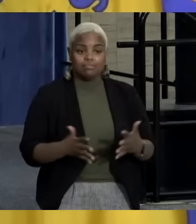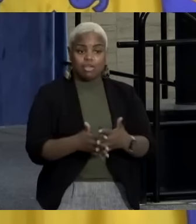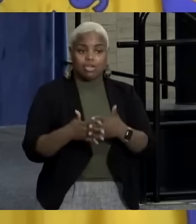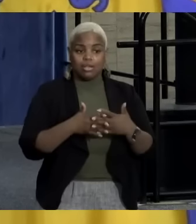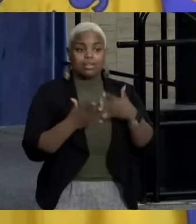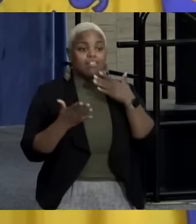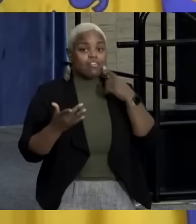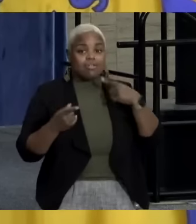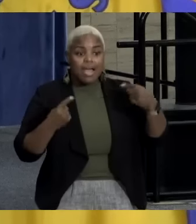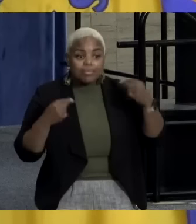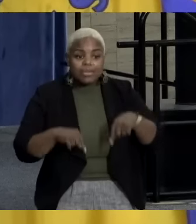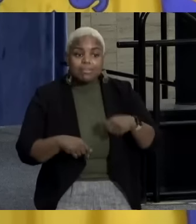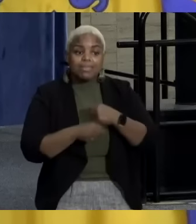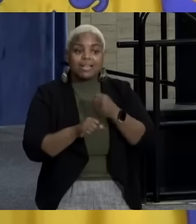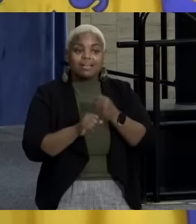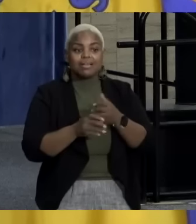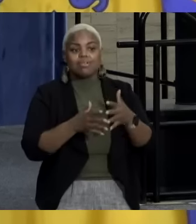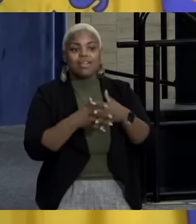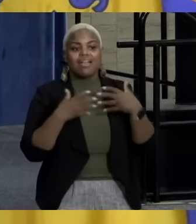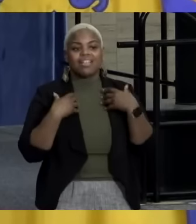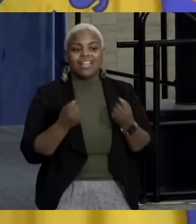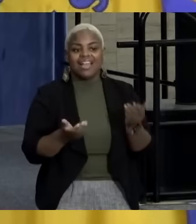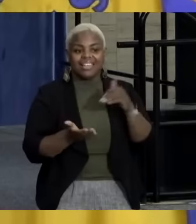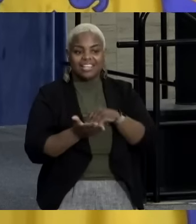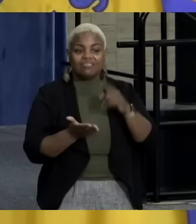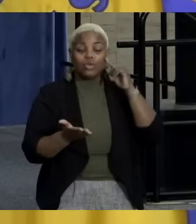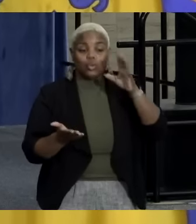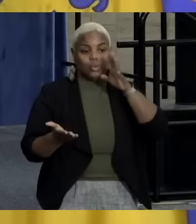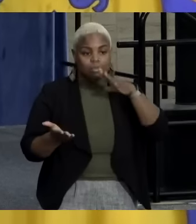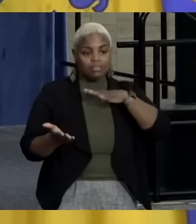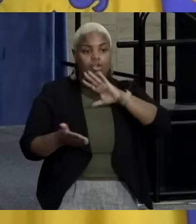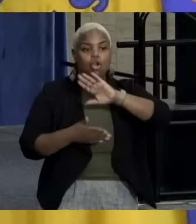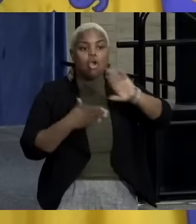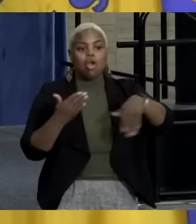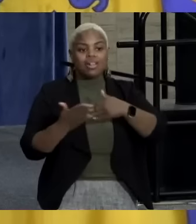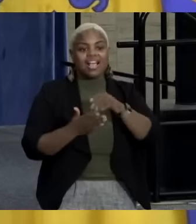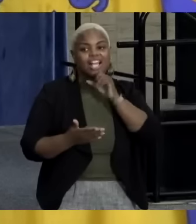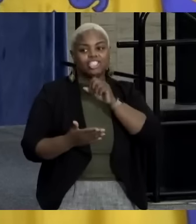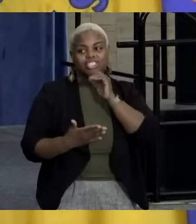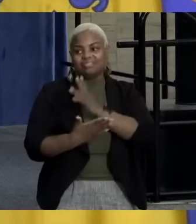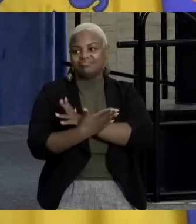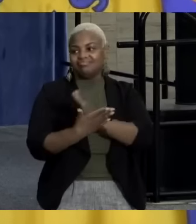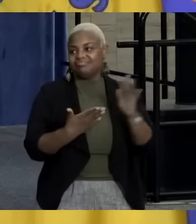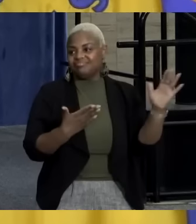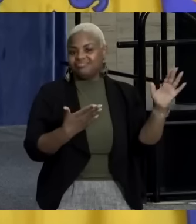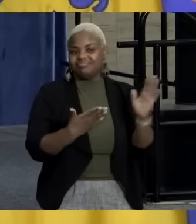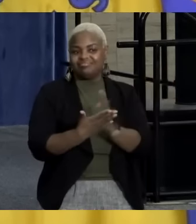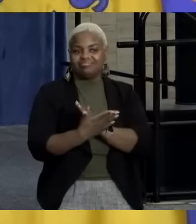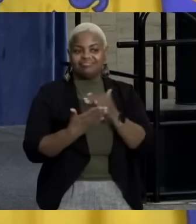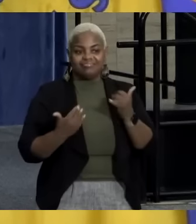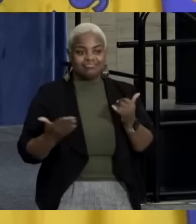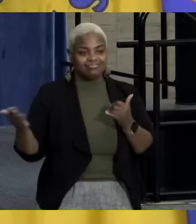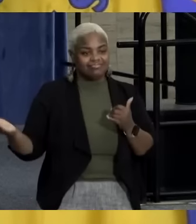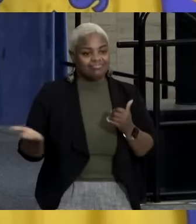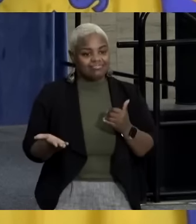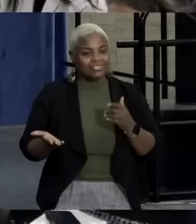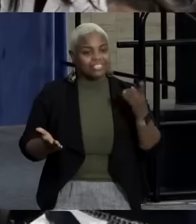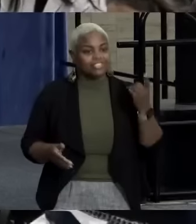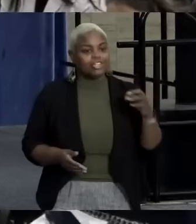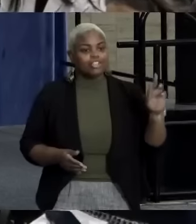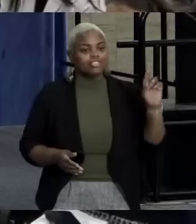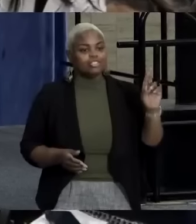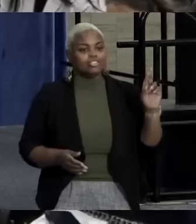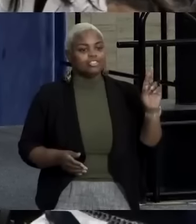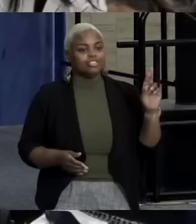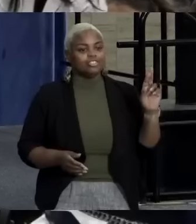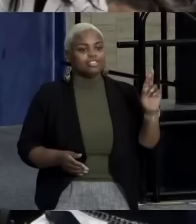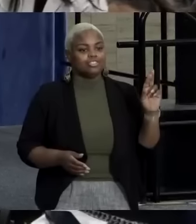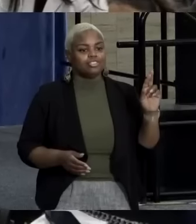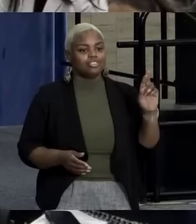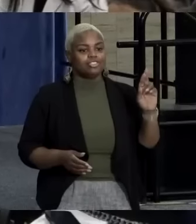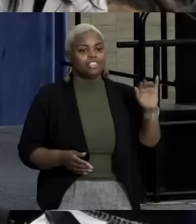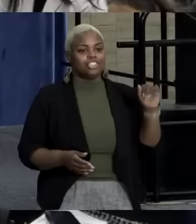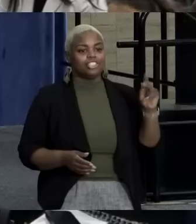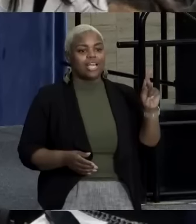America healthy again for women of all ages. And now, I'd like to invite Dr. Jackson to come up.